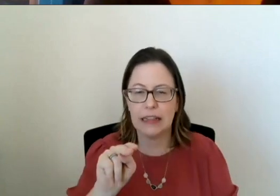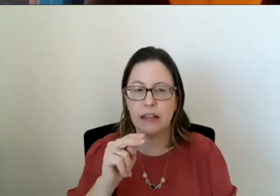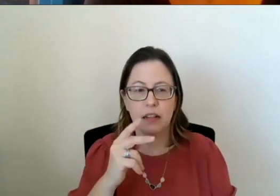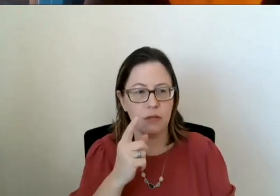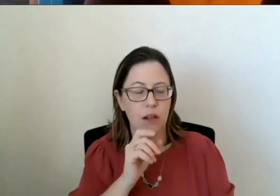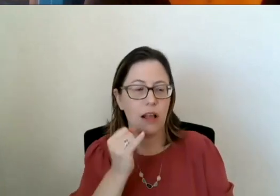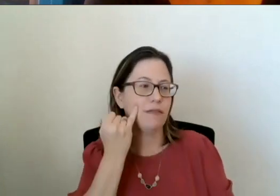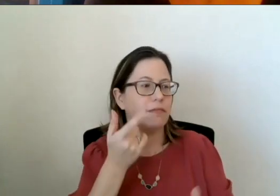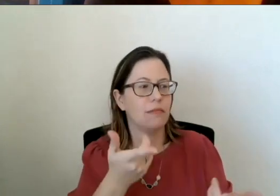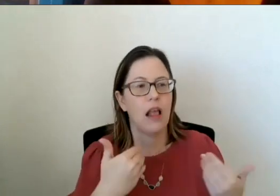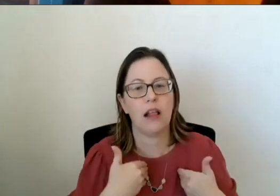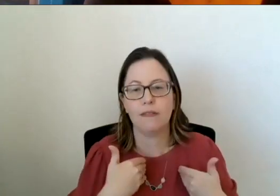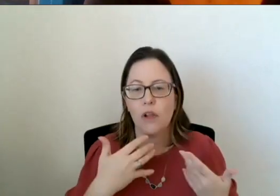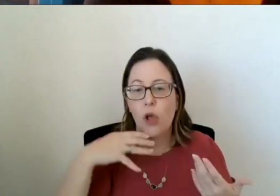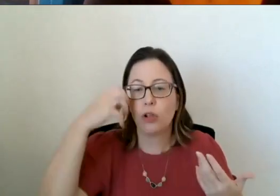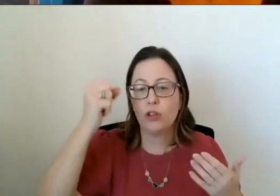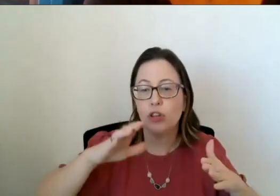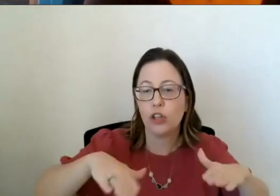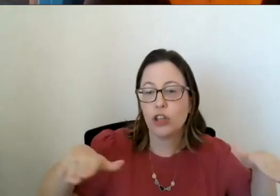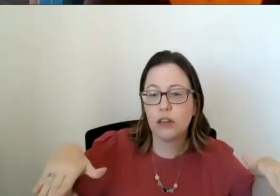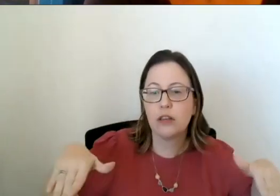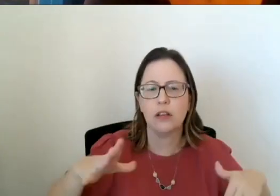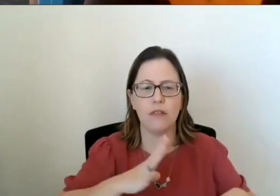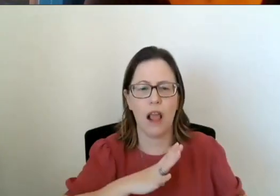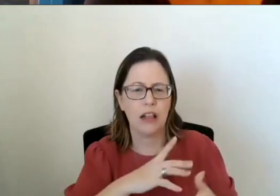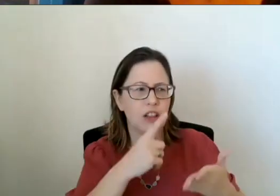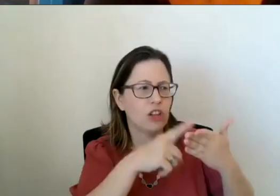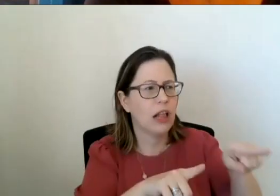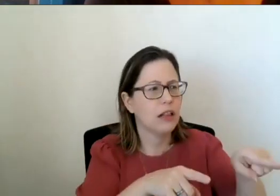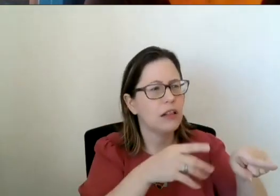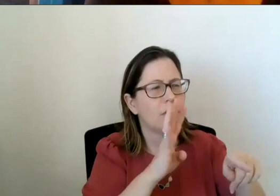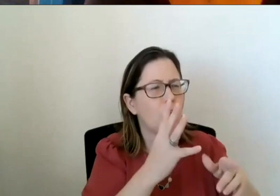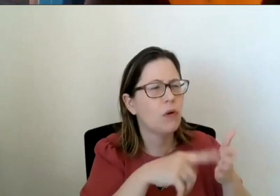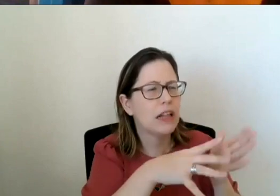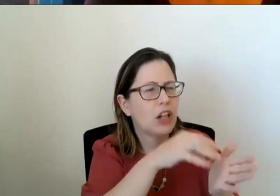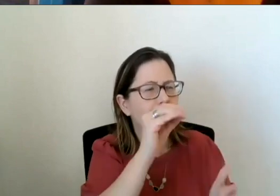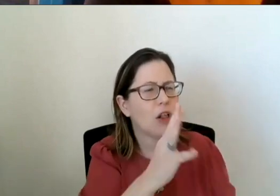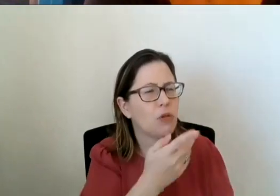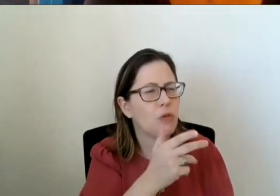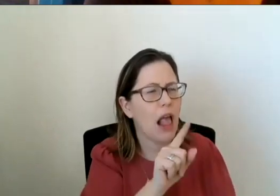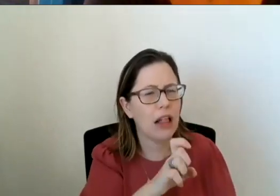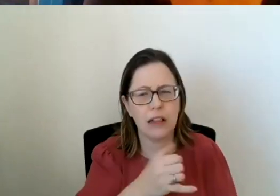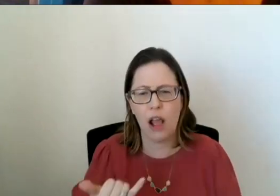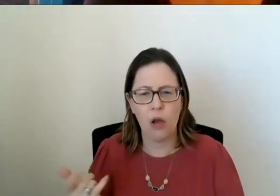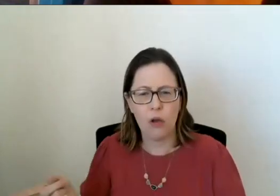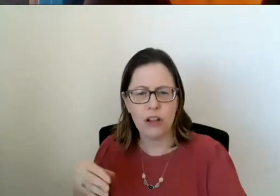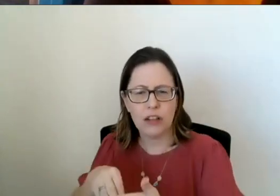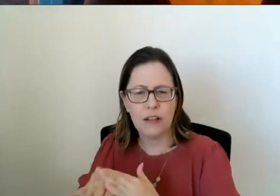you really want to check in and see if perhaps there are older children. See what they're